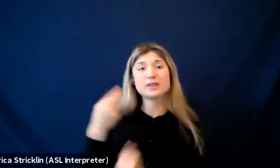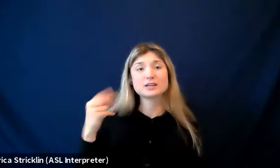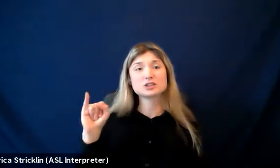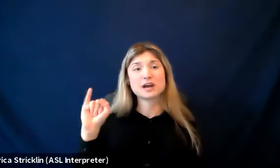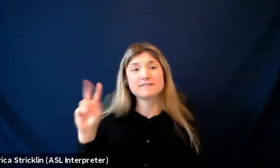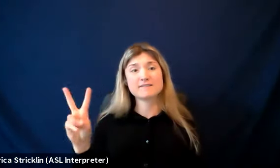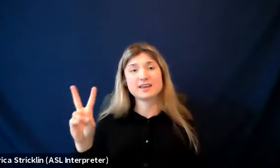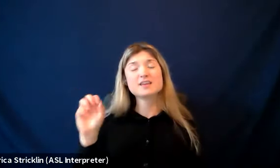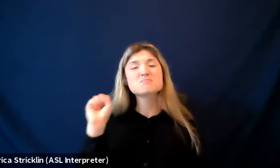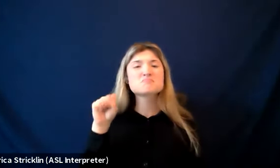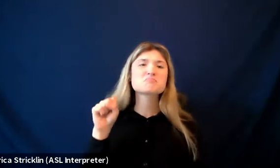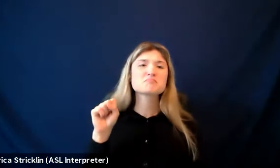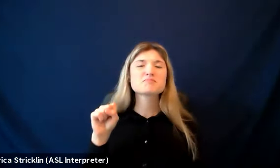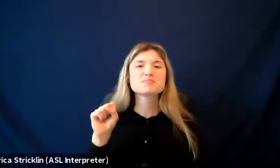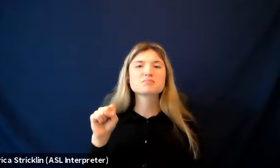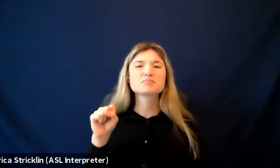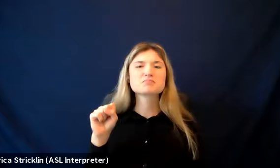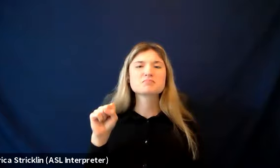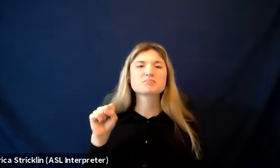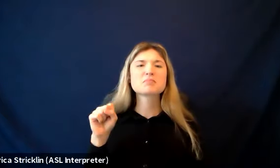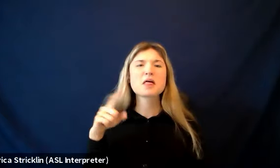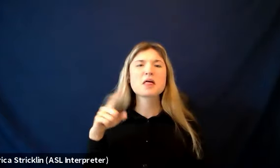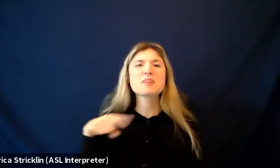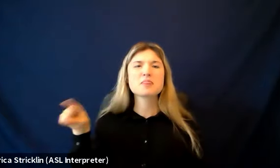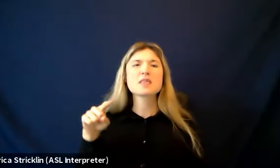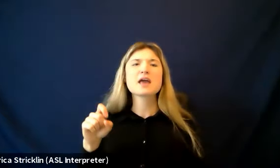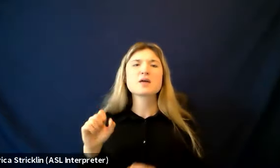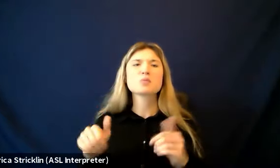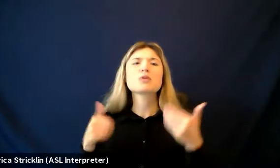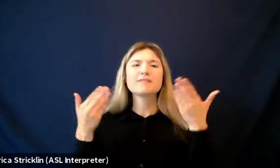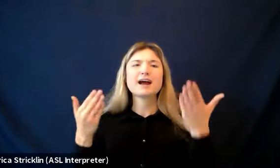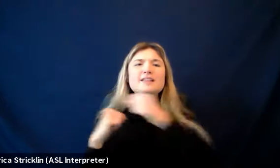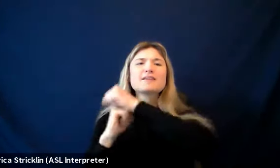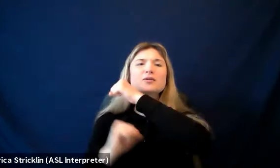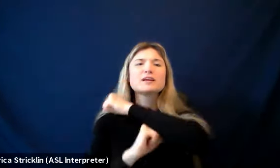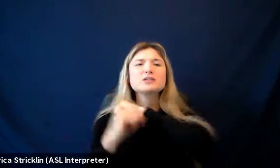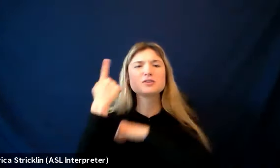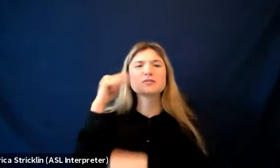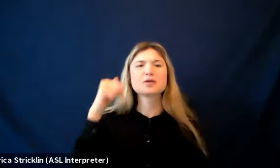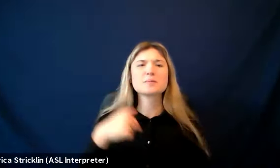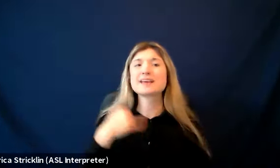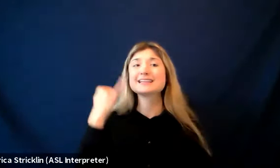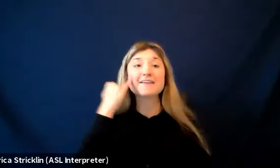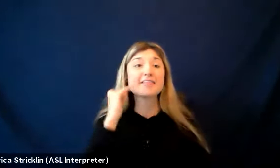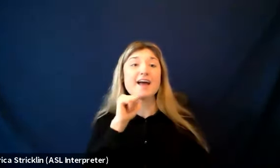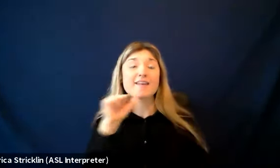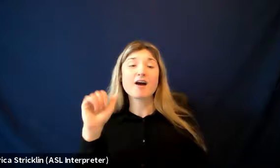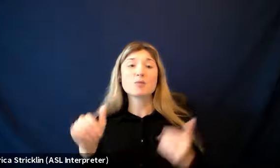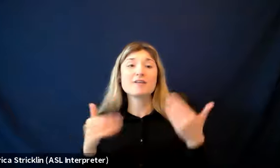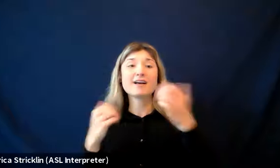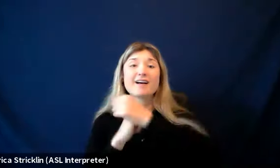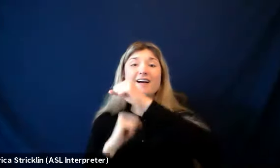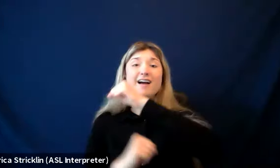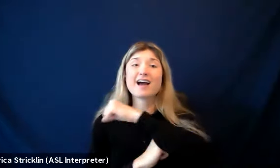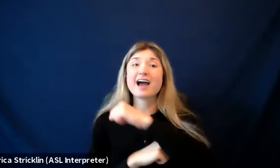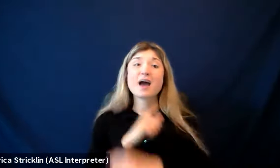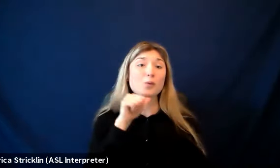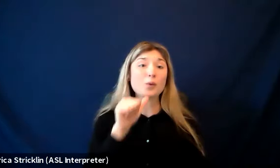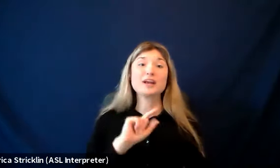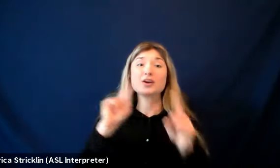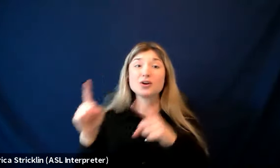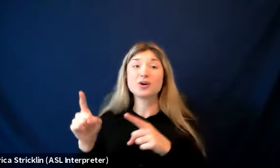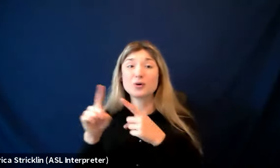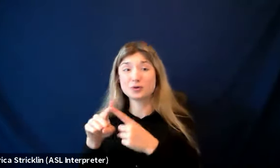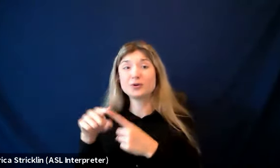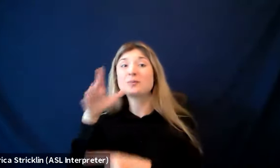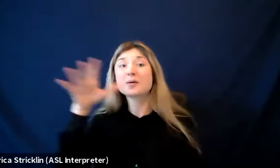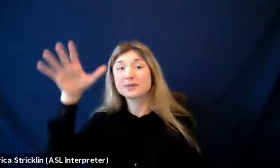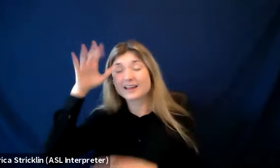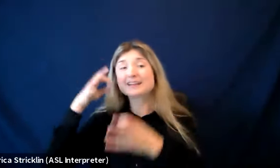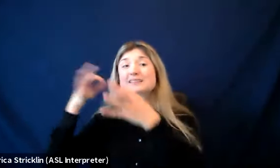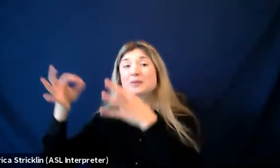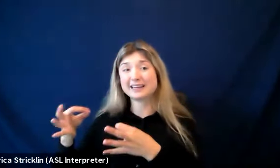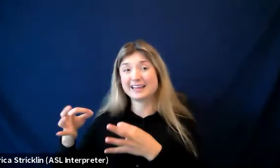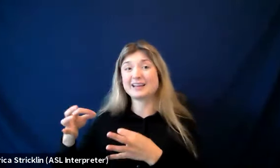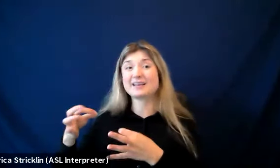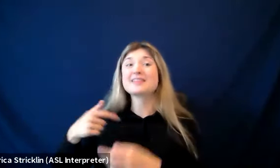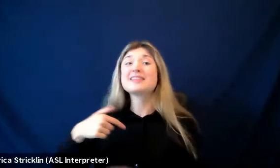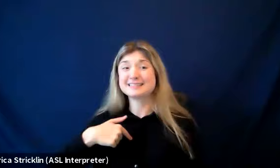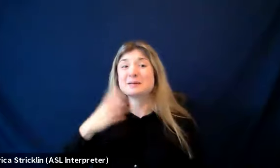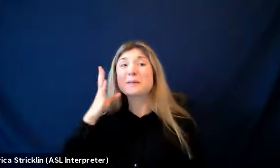So yeah, definitely been laid the foundation for it to work. Because I don't think they if they had laid out the foundation that I wouldn't know to go to them to be like look this is what I'm going through and I need support like this, you know, because